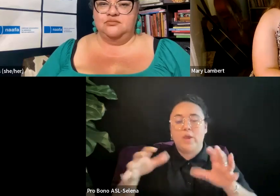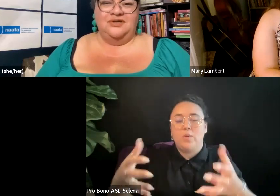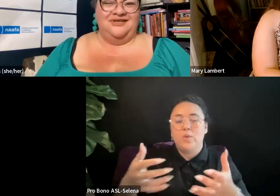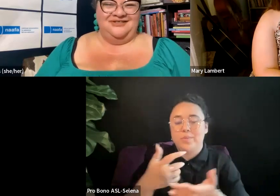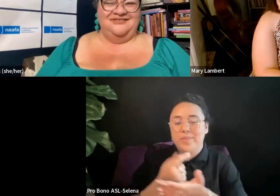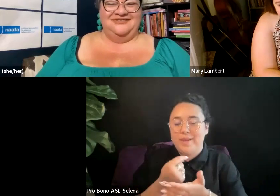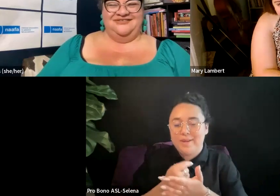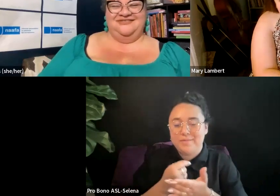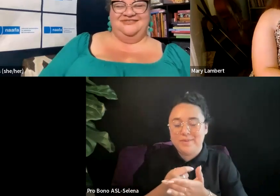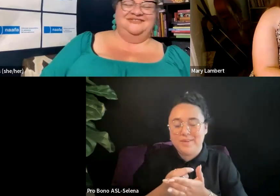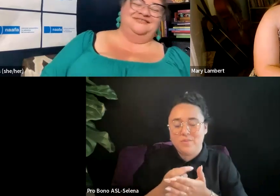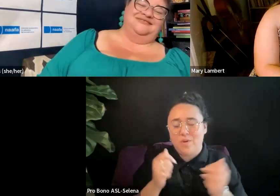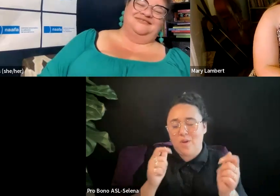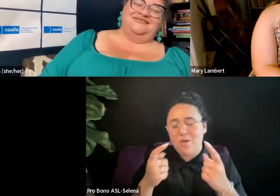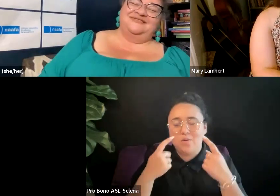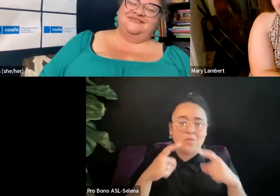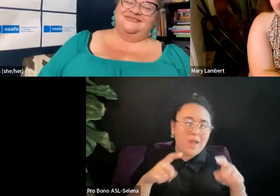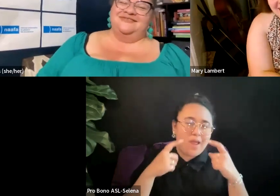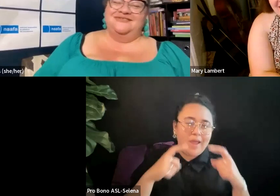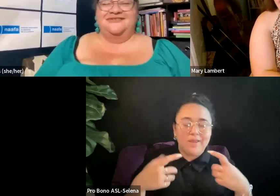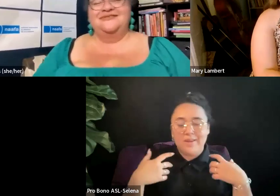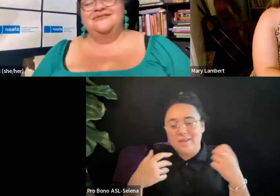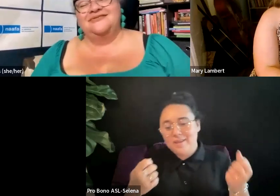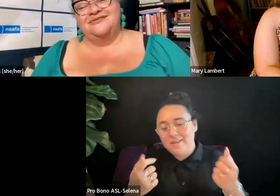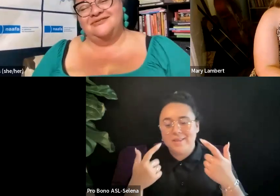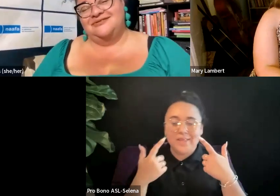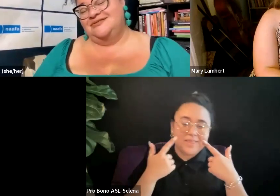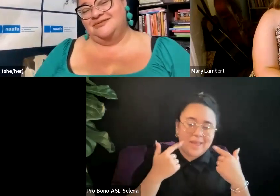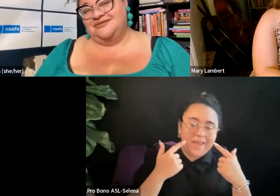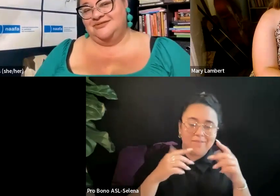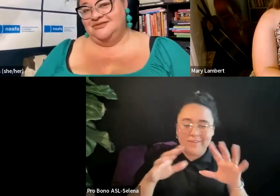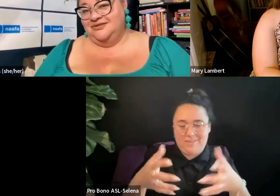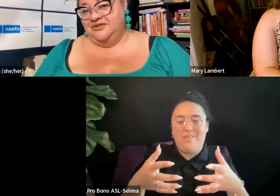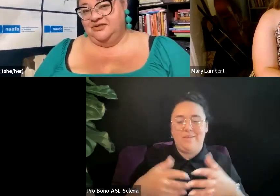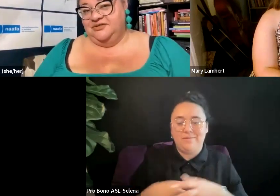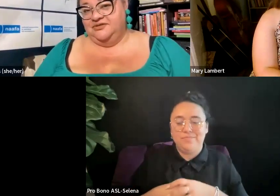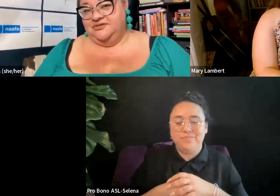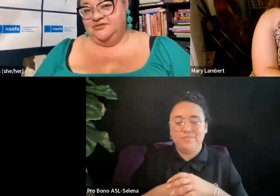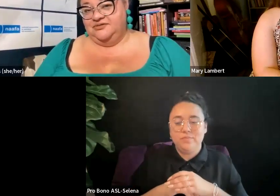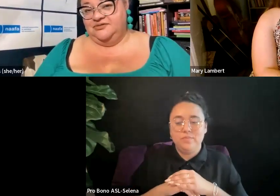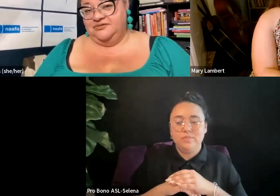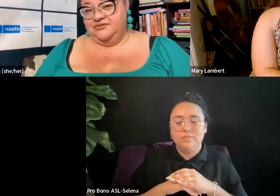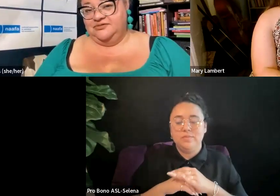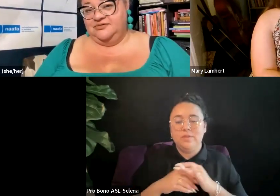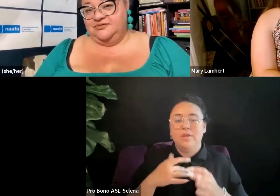like crying and healing and laughing and it feels like a night of safe magic.